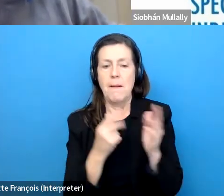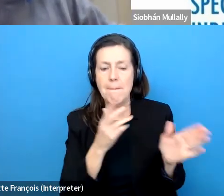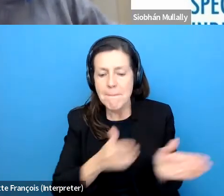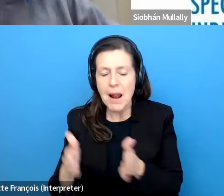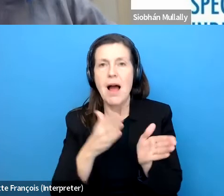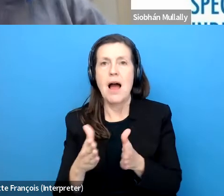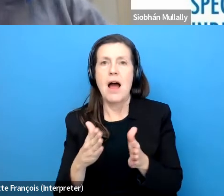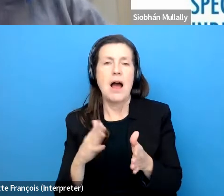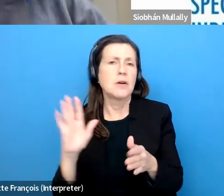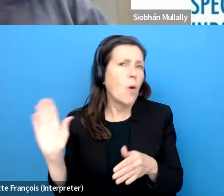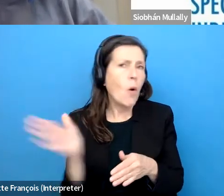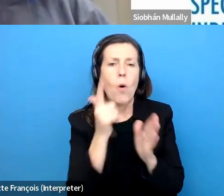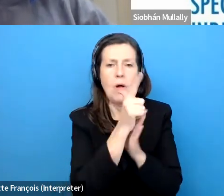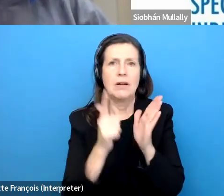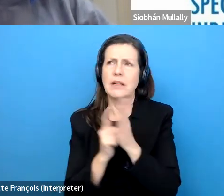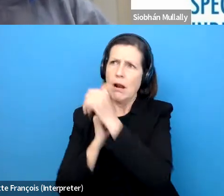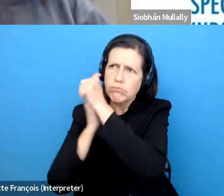So, I look forward to continue this work.